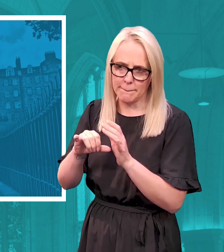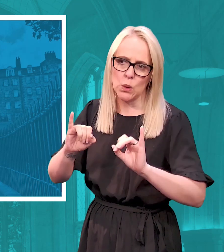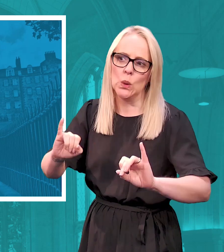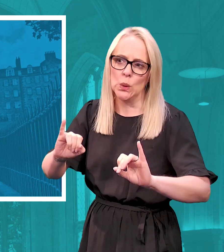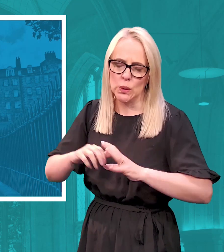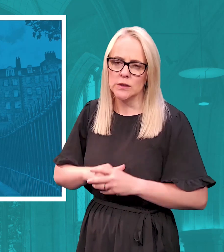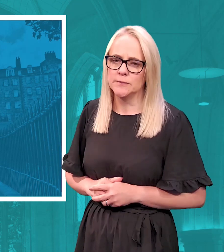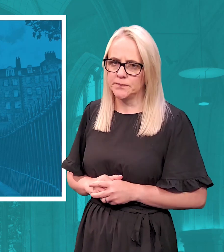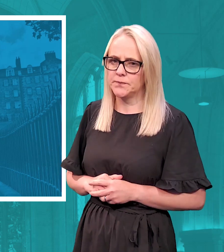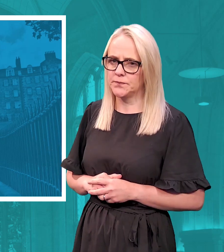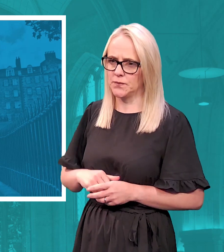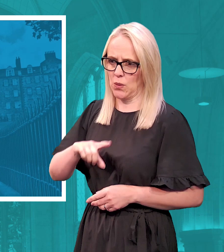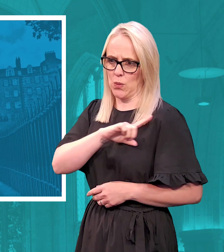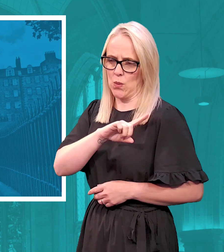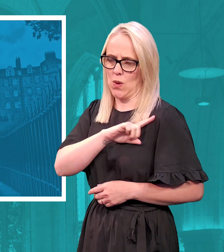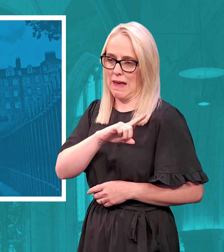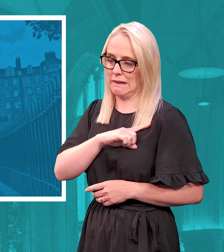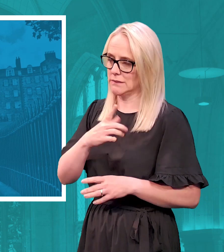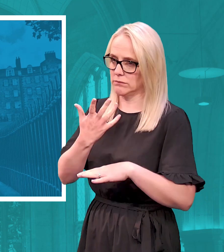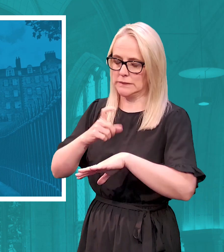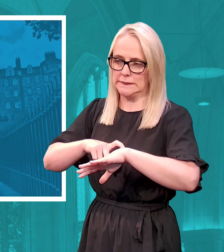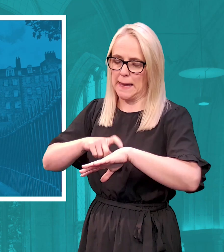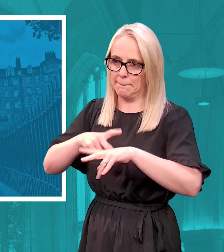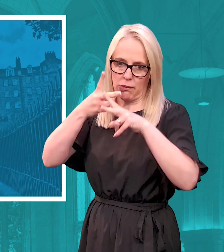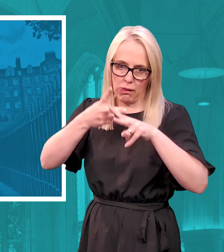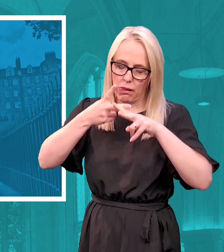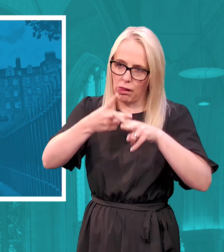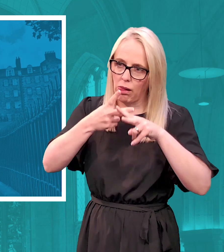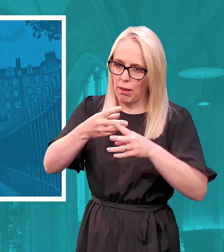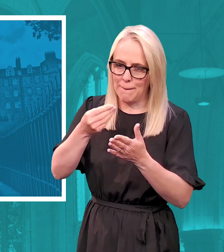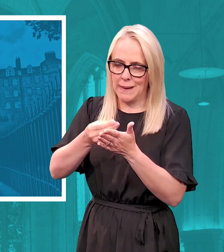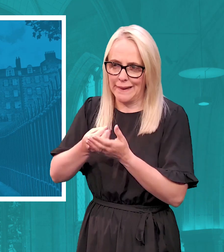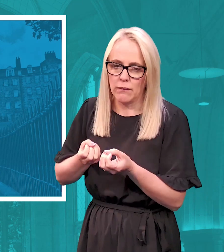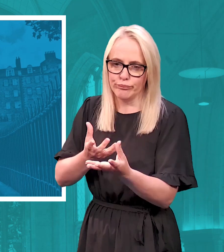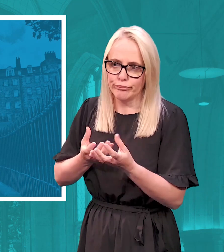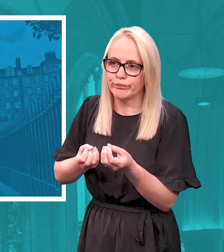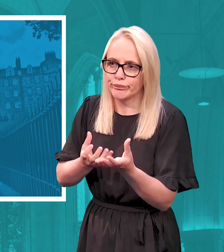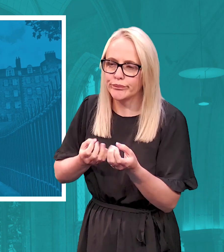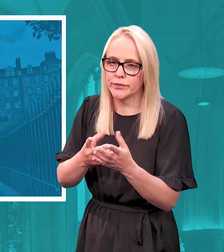They can take up too much time and money, and maintenance has been a casualty of COVID.